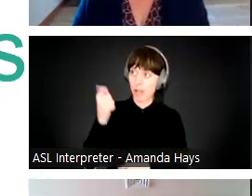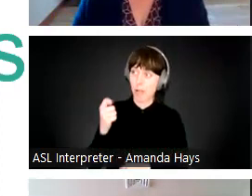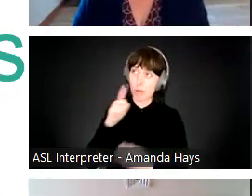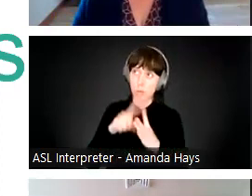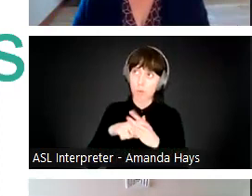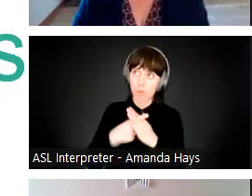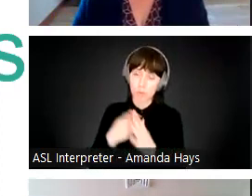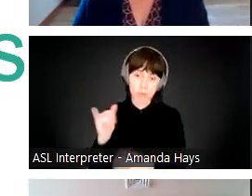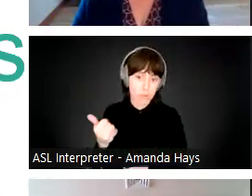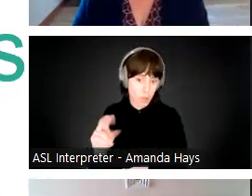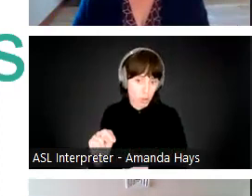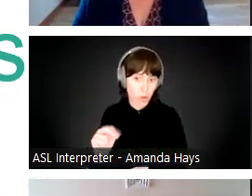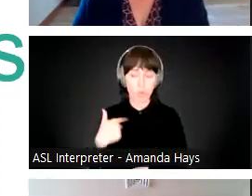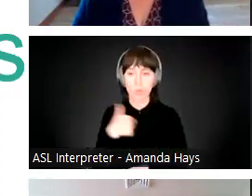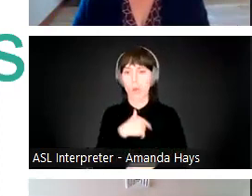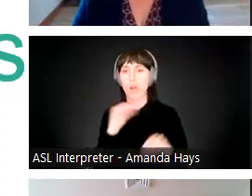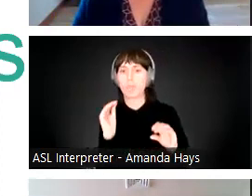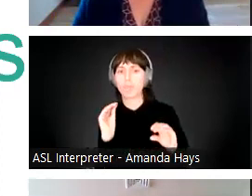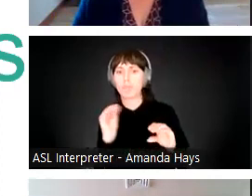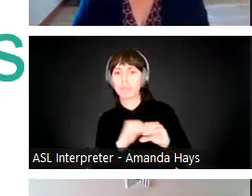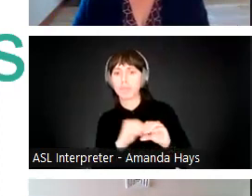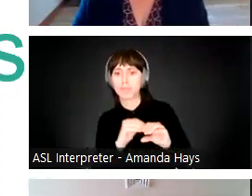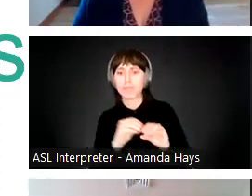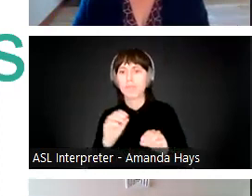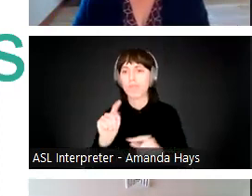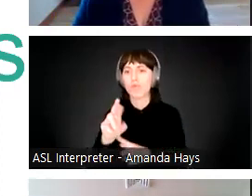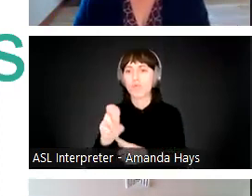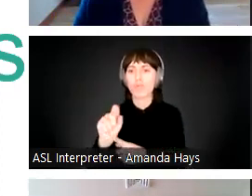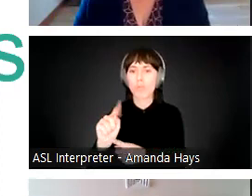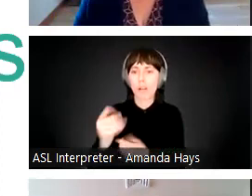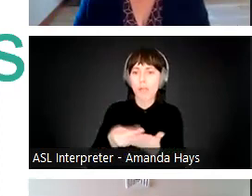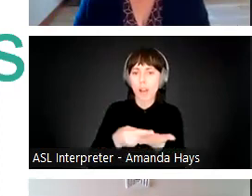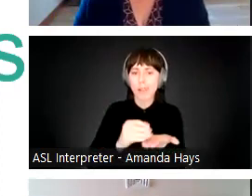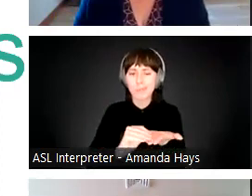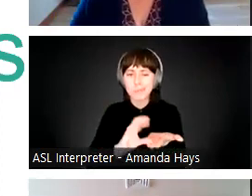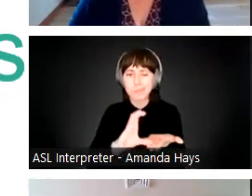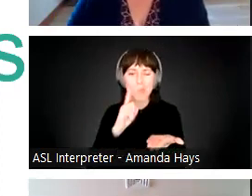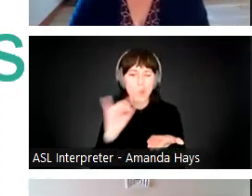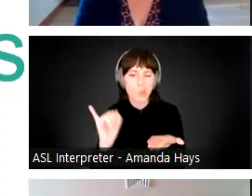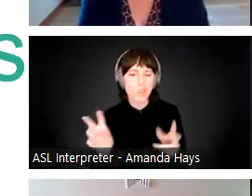we're building up a trust fund of insurance essentially, against which